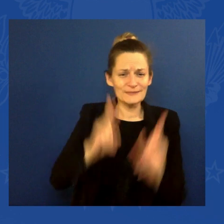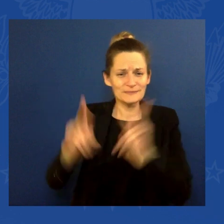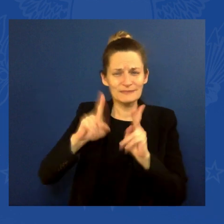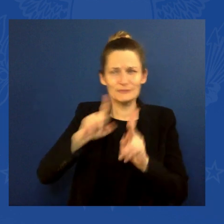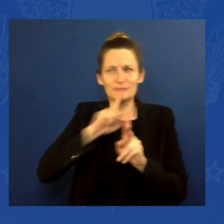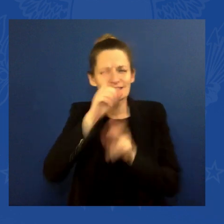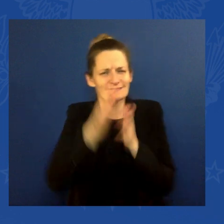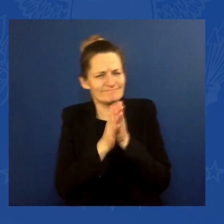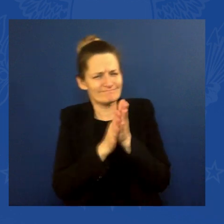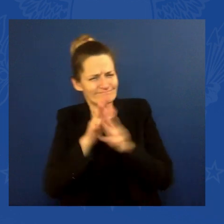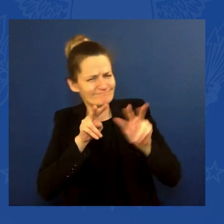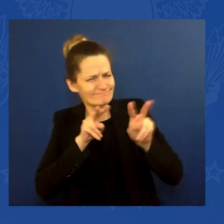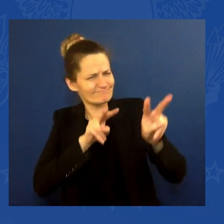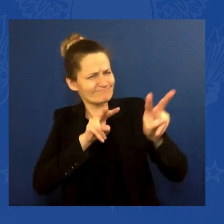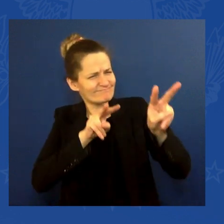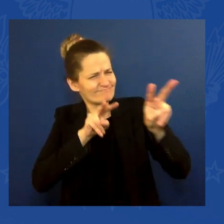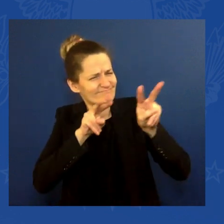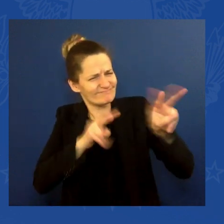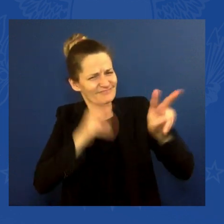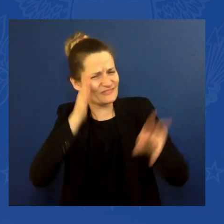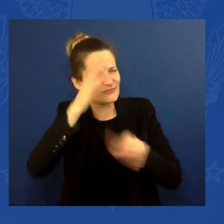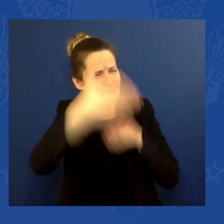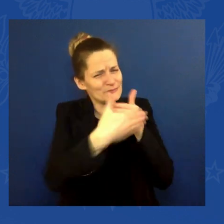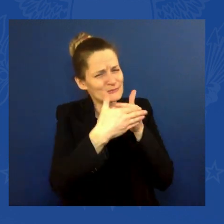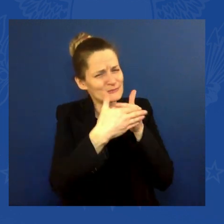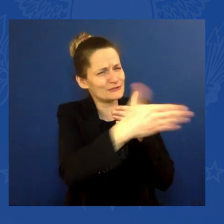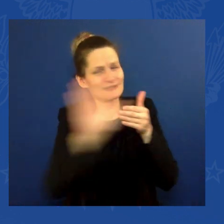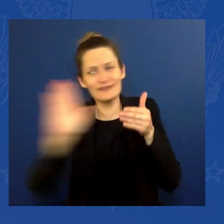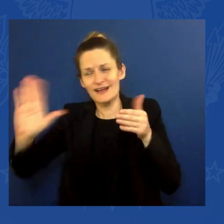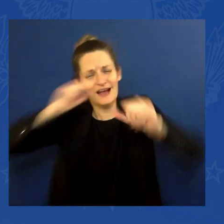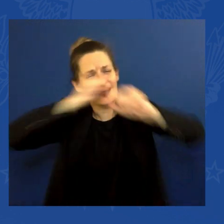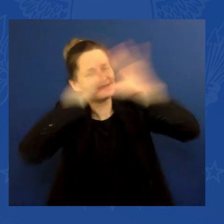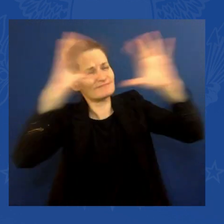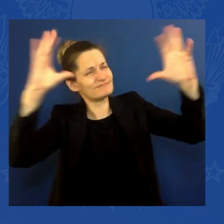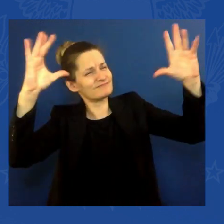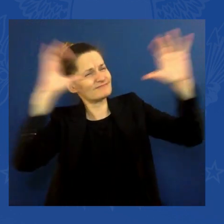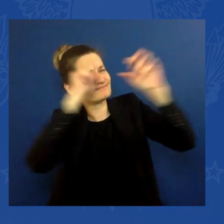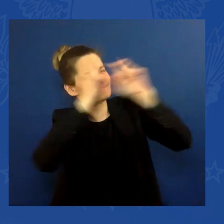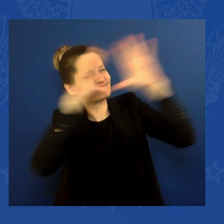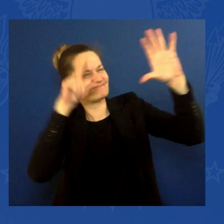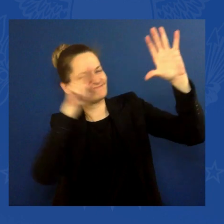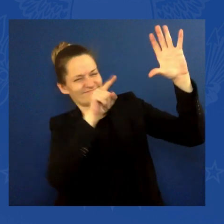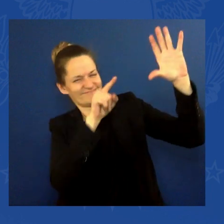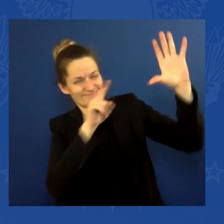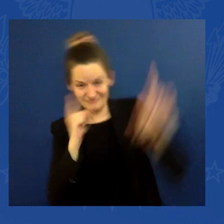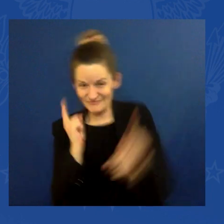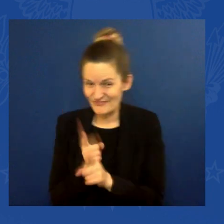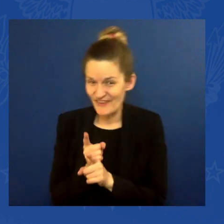Think about it. You think I'm kidding. Think about it.